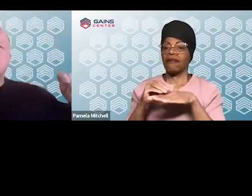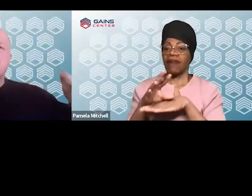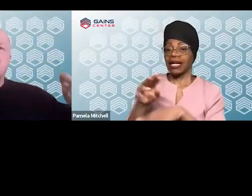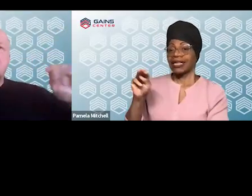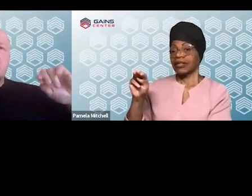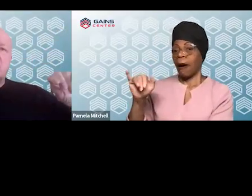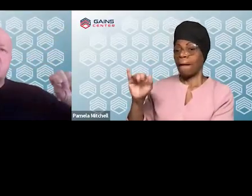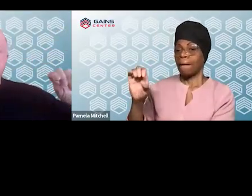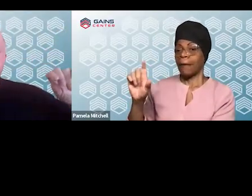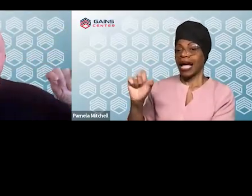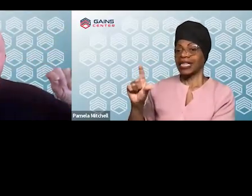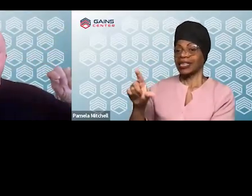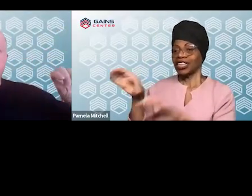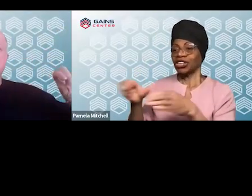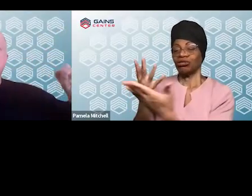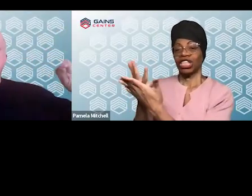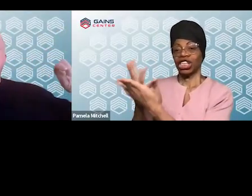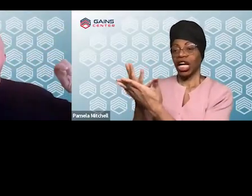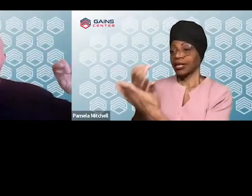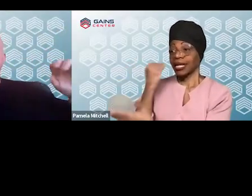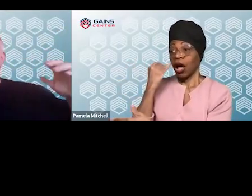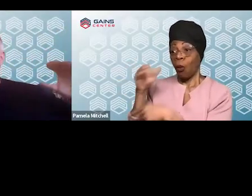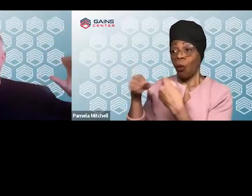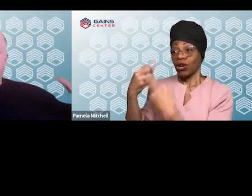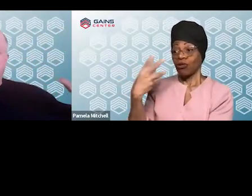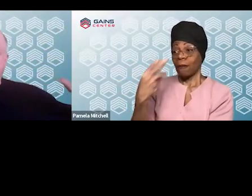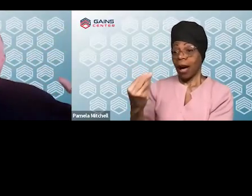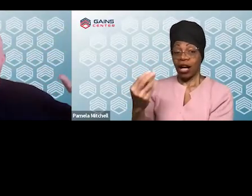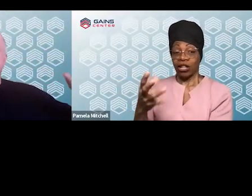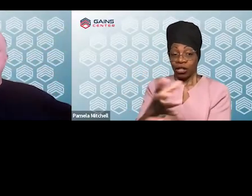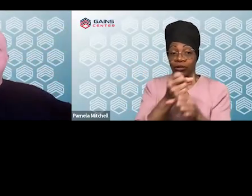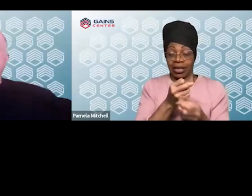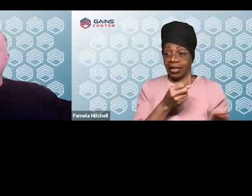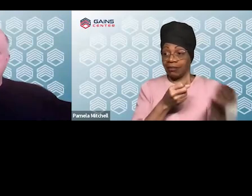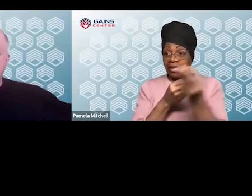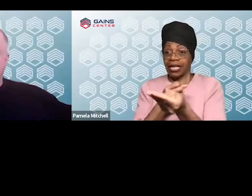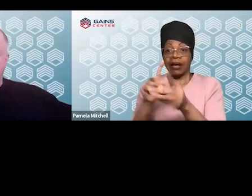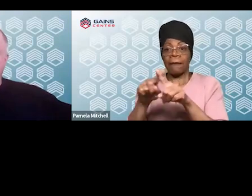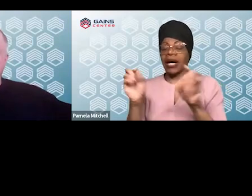and then said, "If you come out, you get this one thing, but nothing after that." That doesn't work.